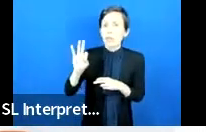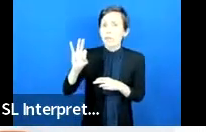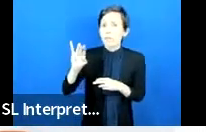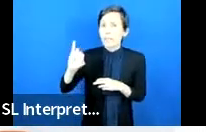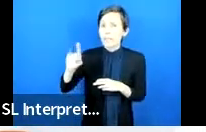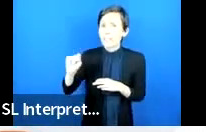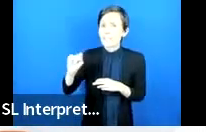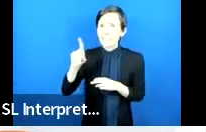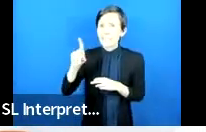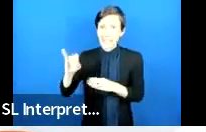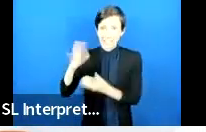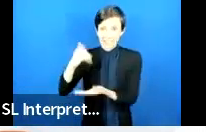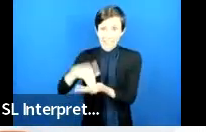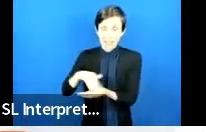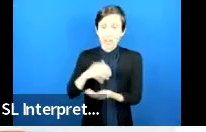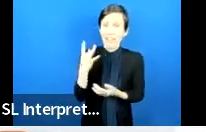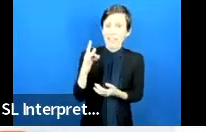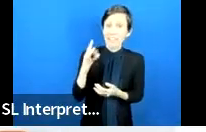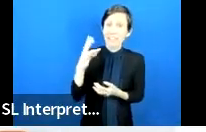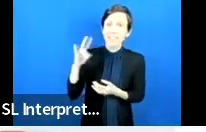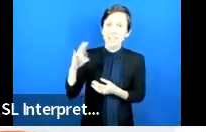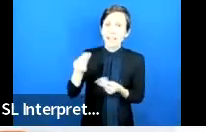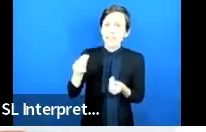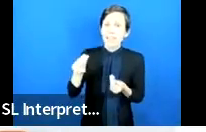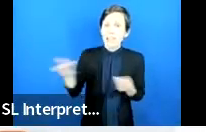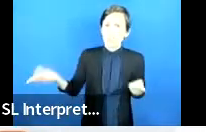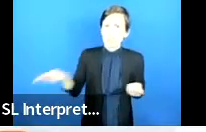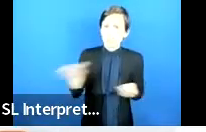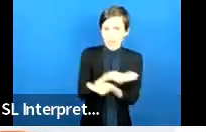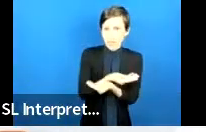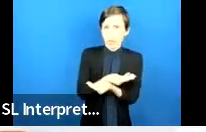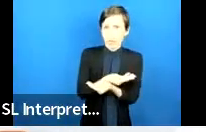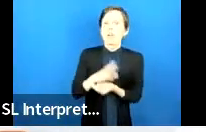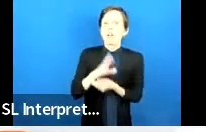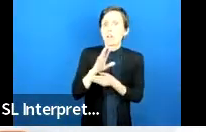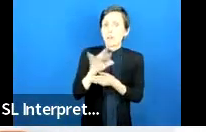and the 1817 land transfer by indigenous nations.